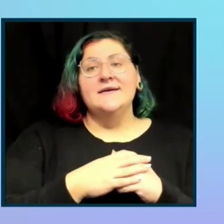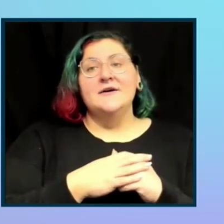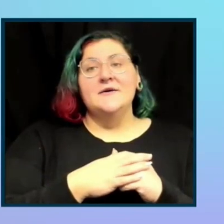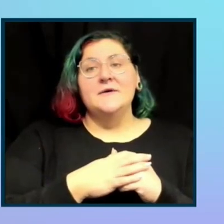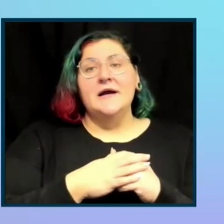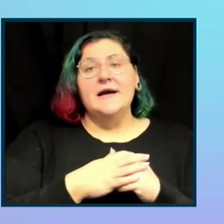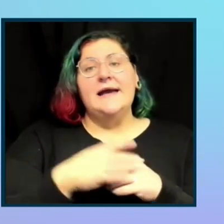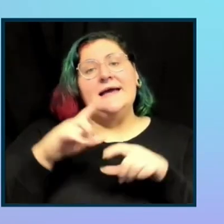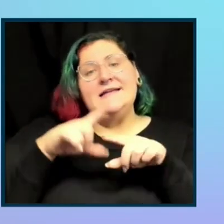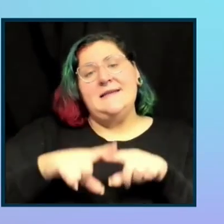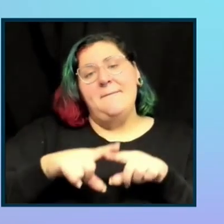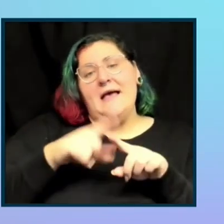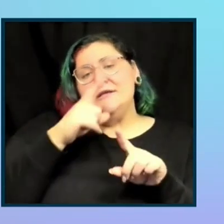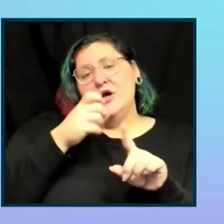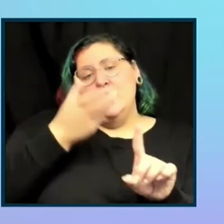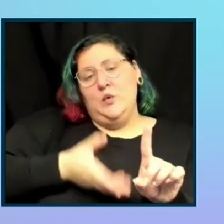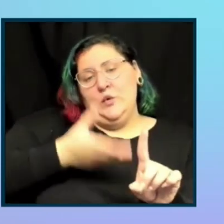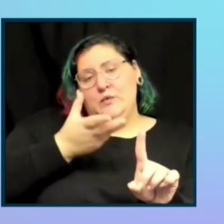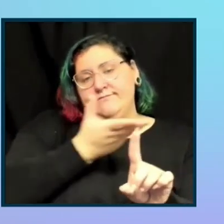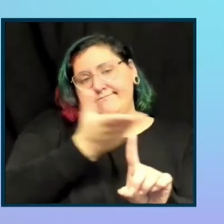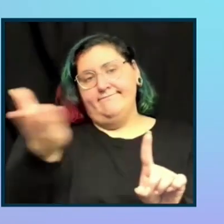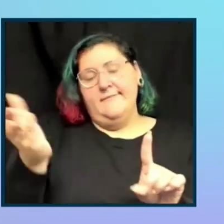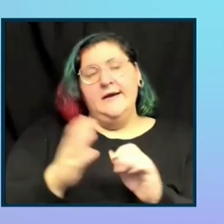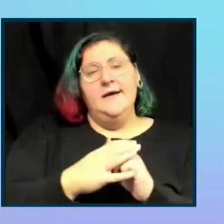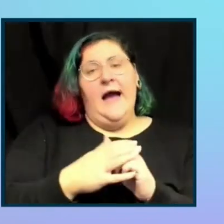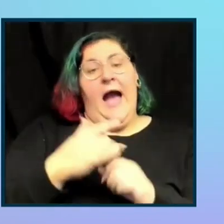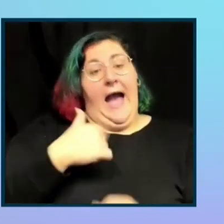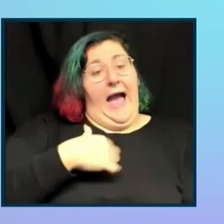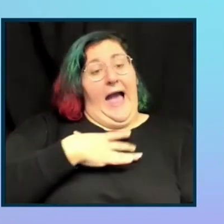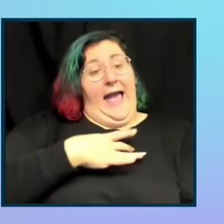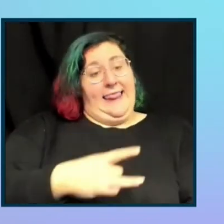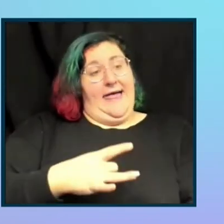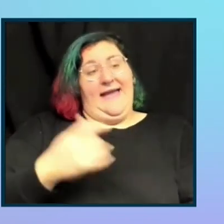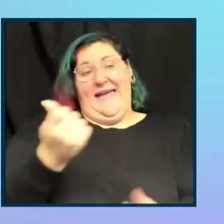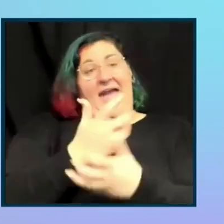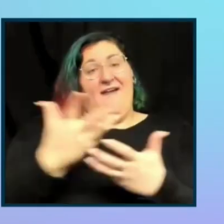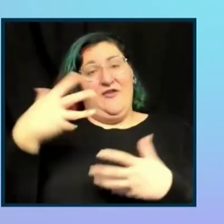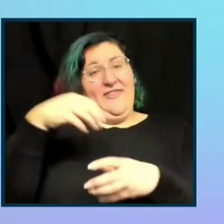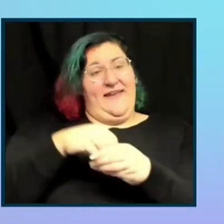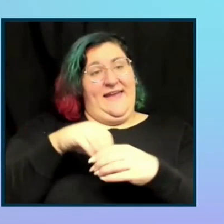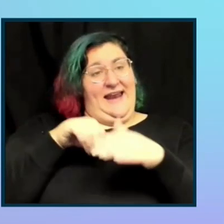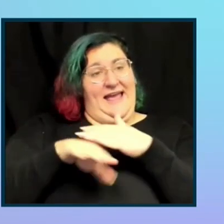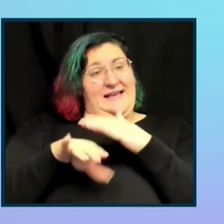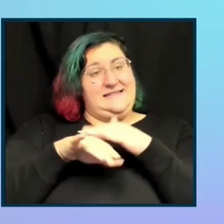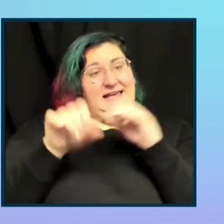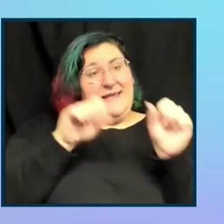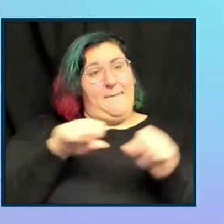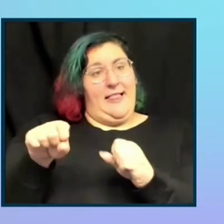So personally I like all of my things being in accessibility e-menus, 'cause I don't like to hunt through all of the different